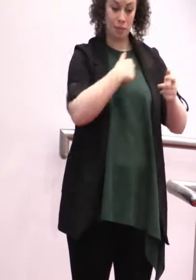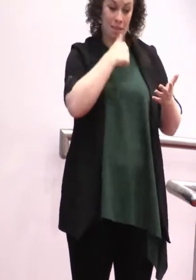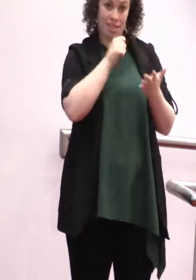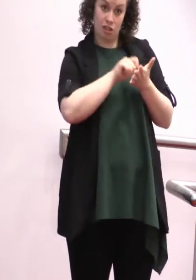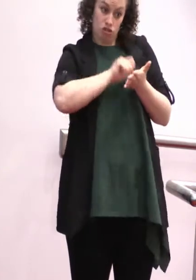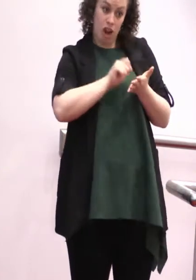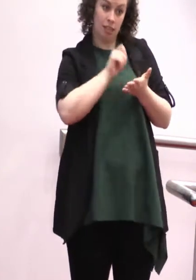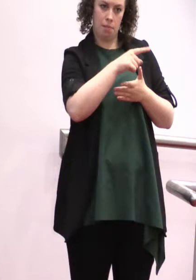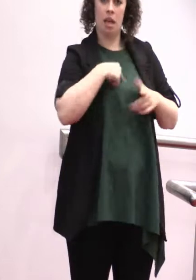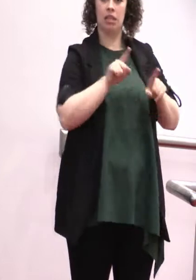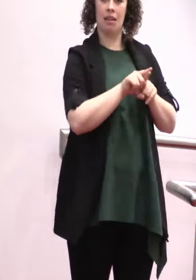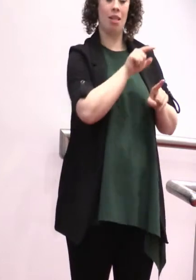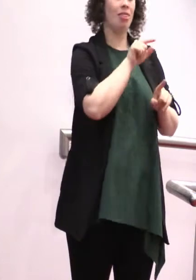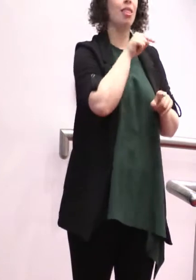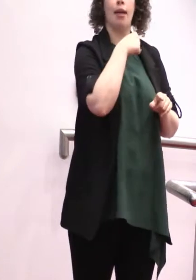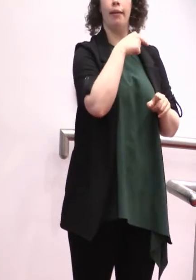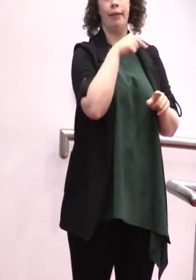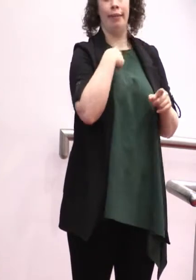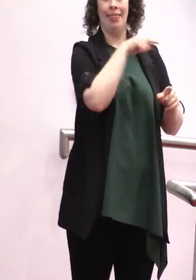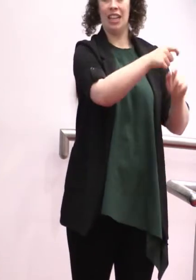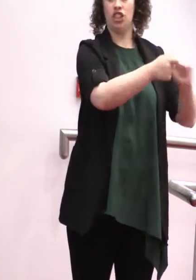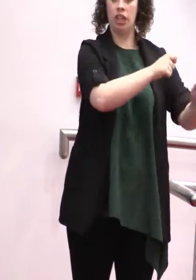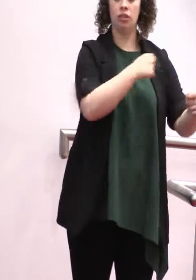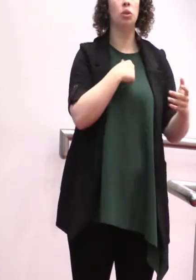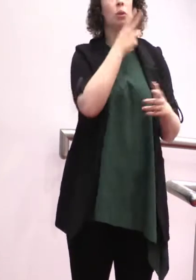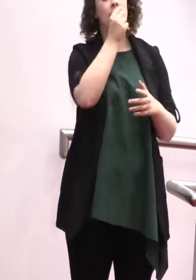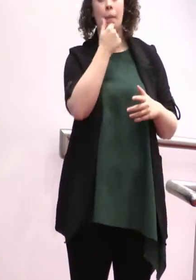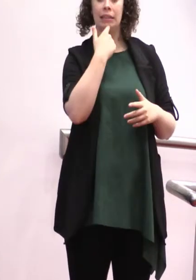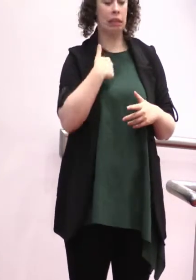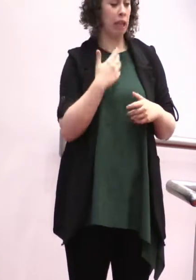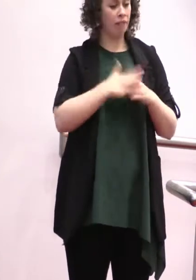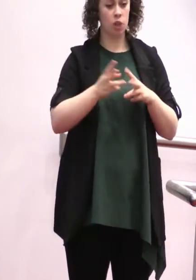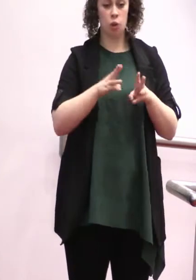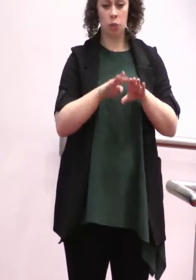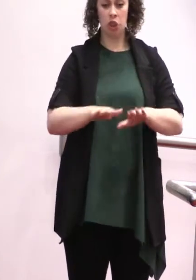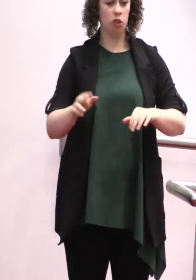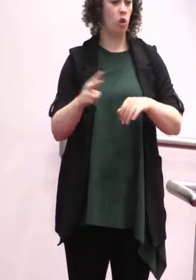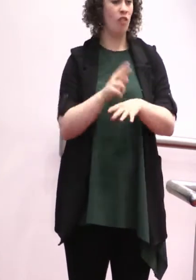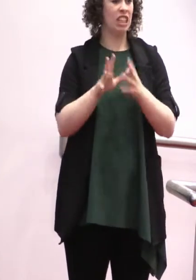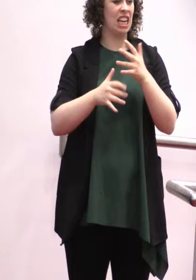For example my lawyers pointed out that I had participated and effectively